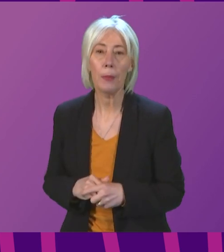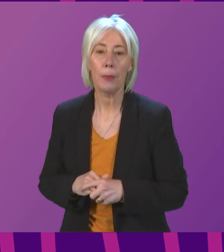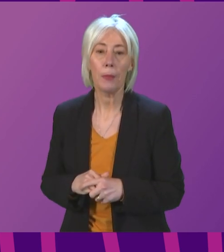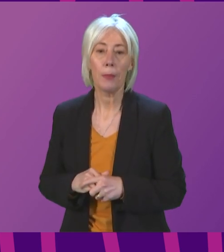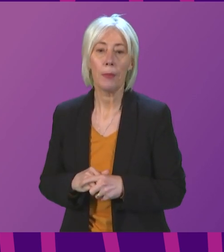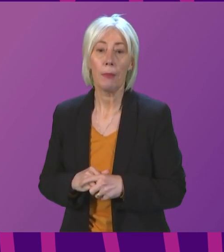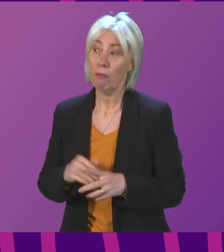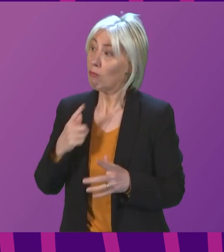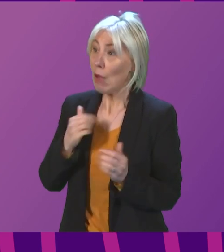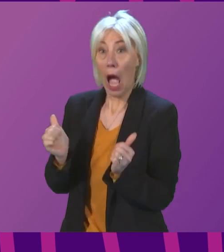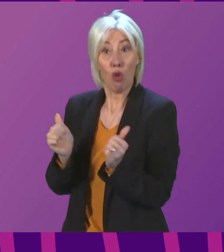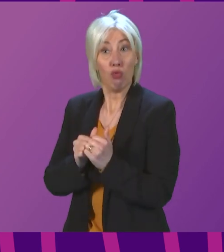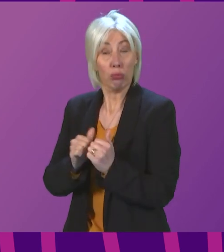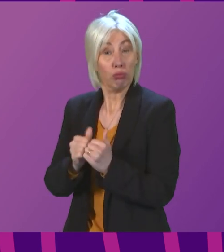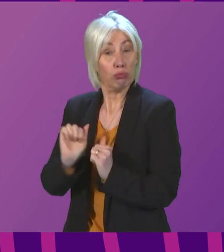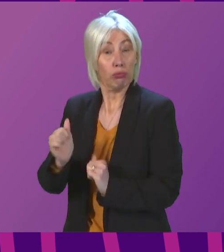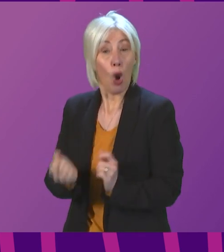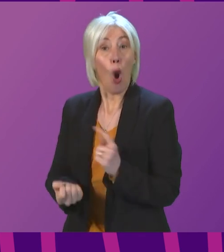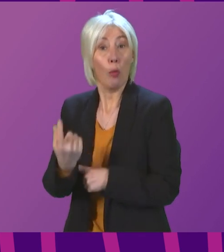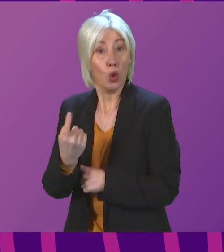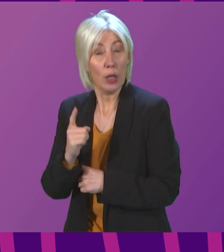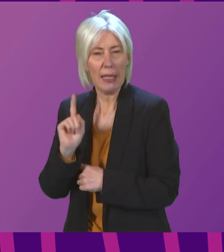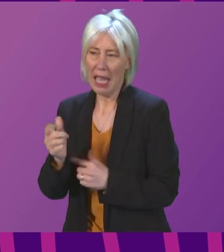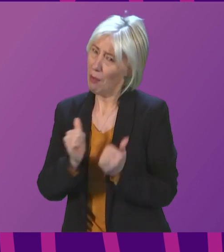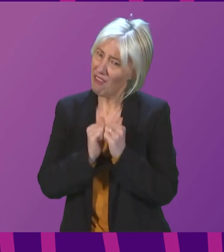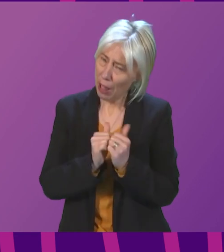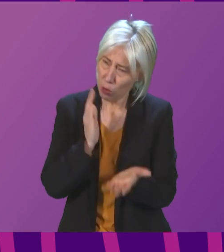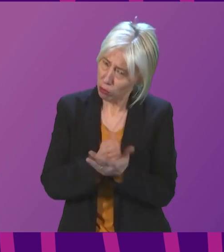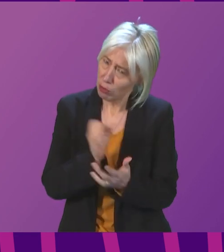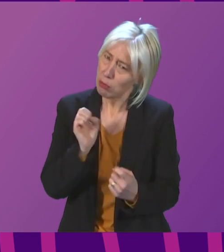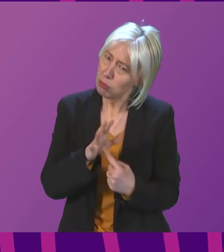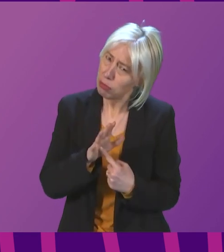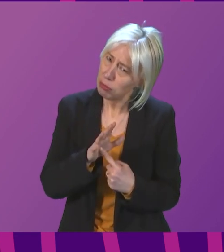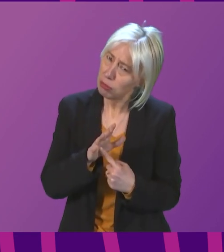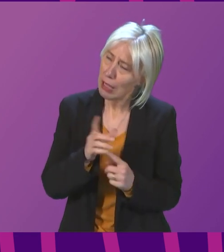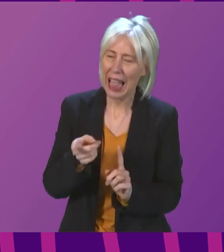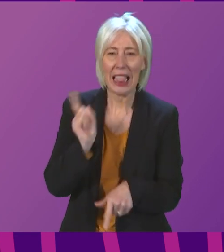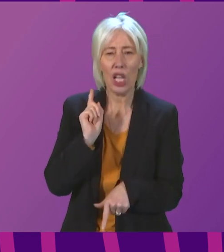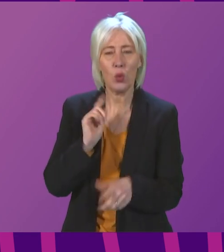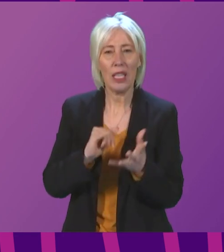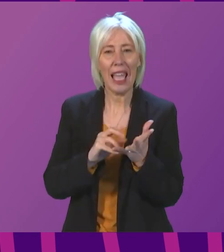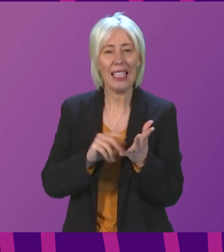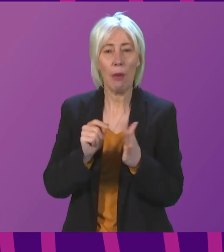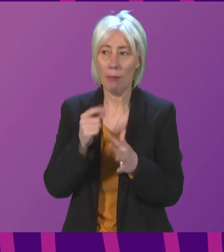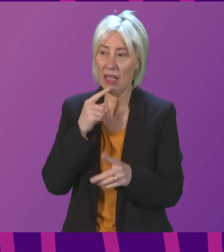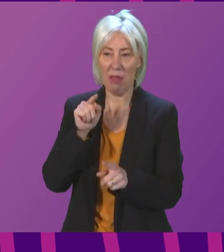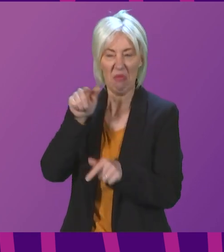I agree about that opportunity. However, values matter. Just last week, the Scottish National Party was right to accuse the Tory Government of